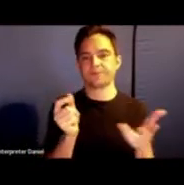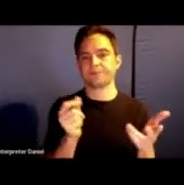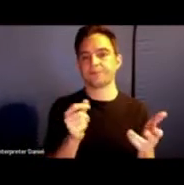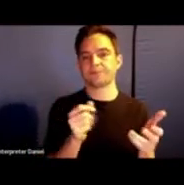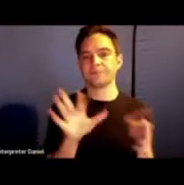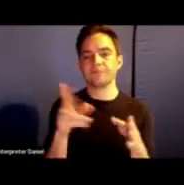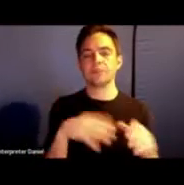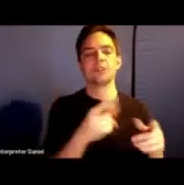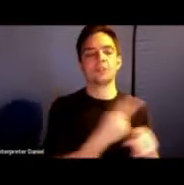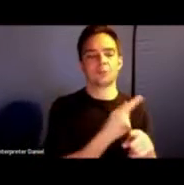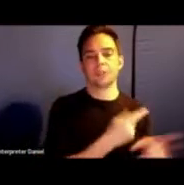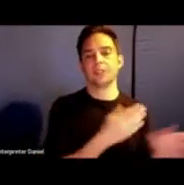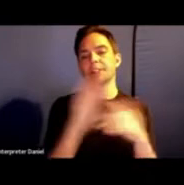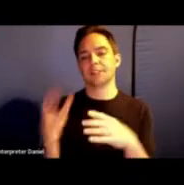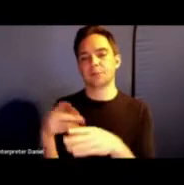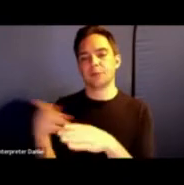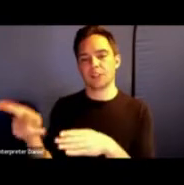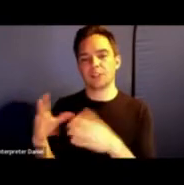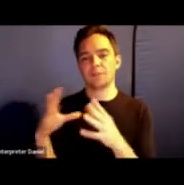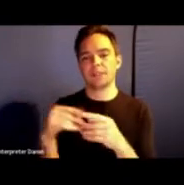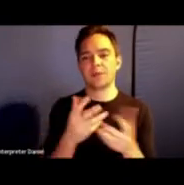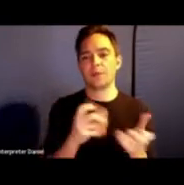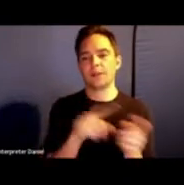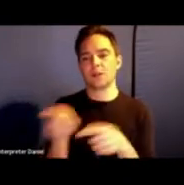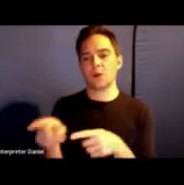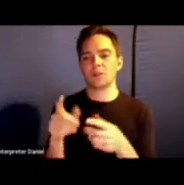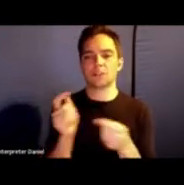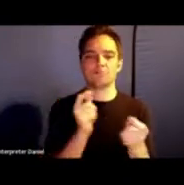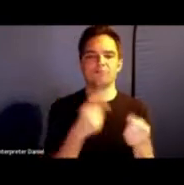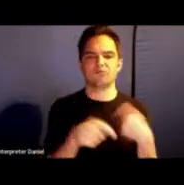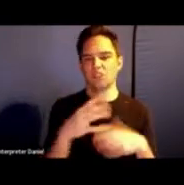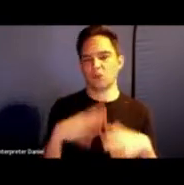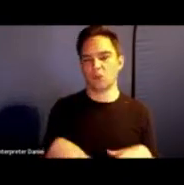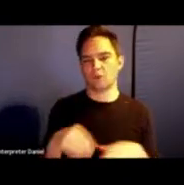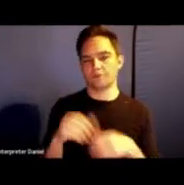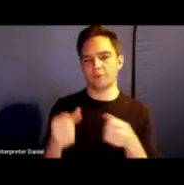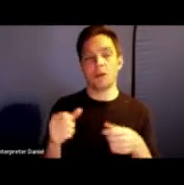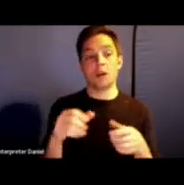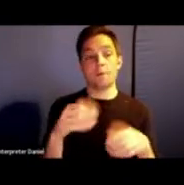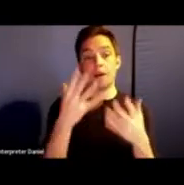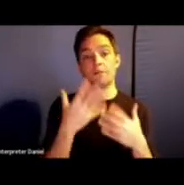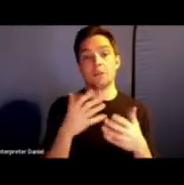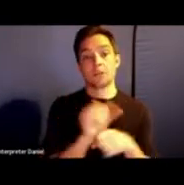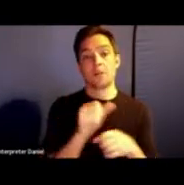meeting that they wanted me to go to. Unfortunately, the job also requires some math skills